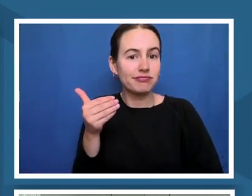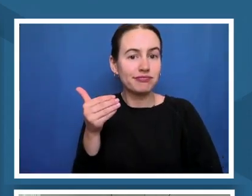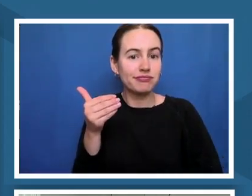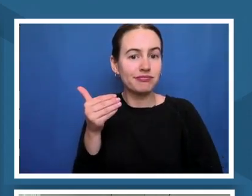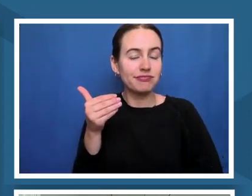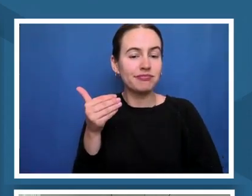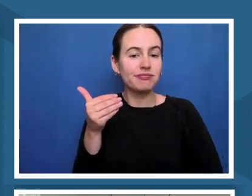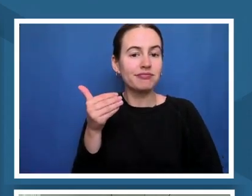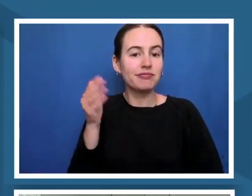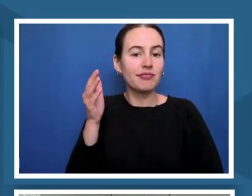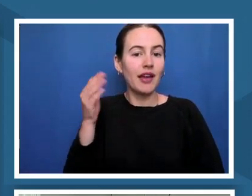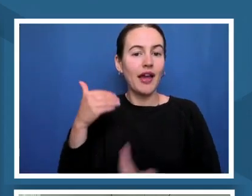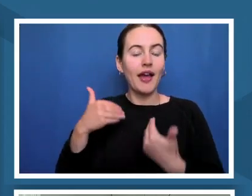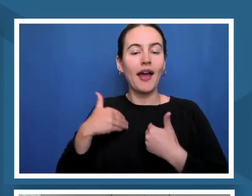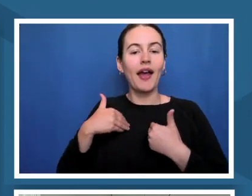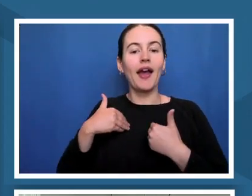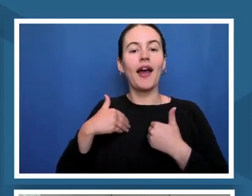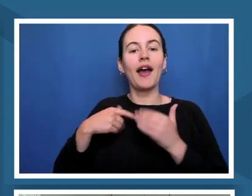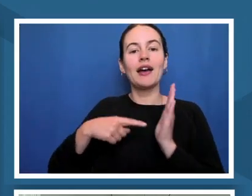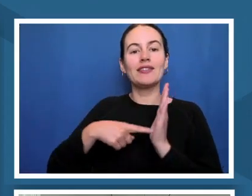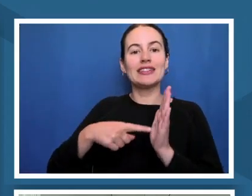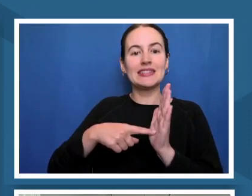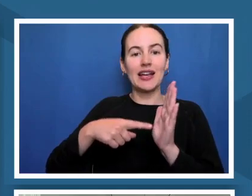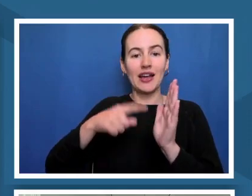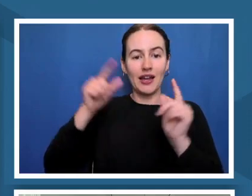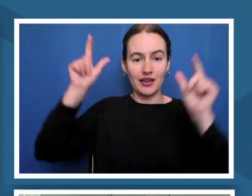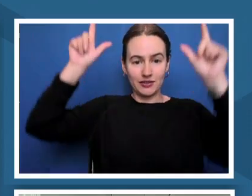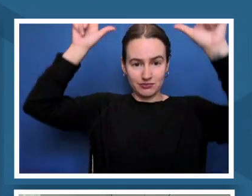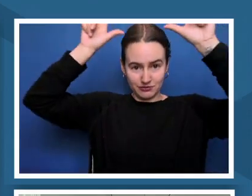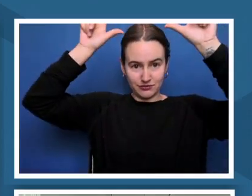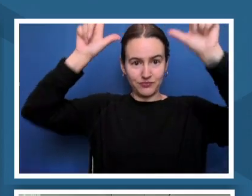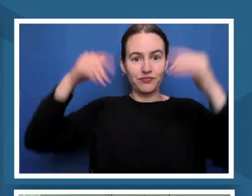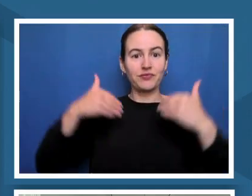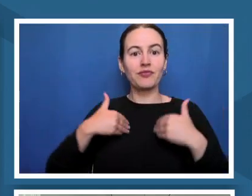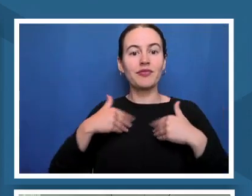which is six triangles making a circle